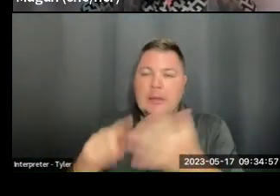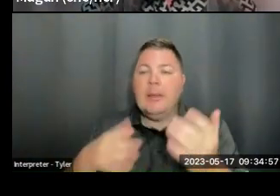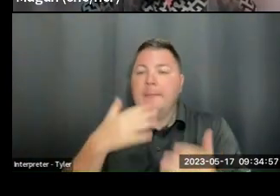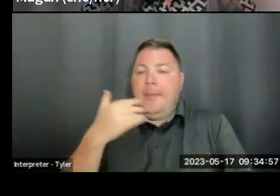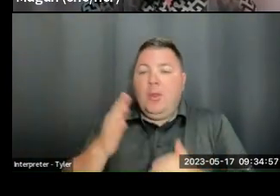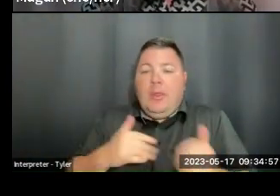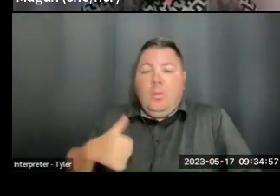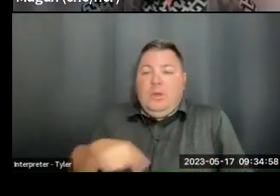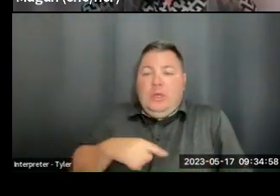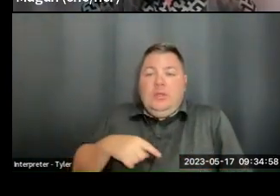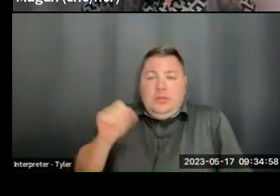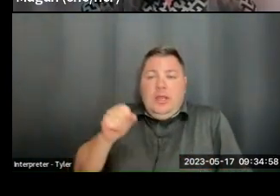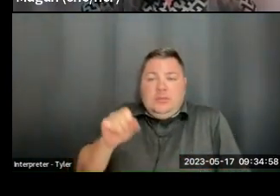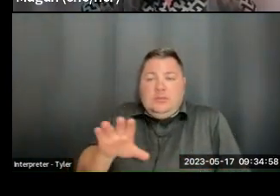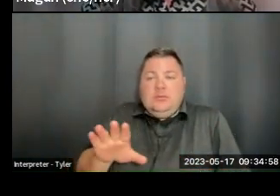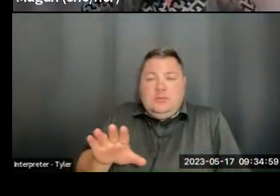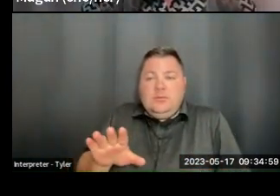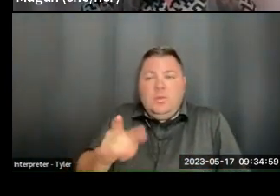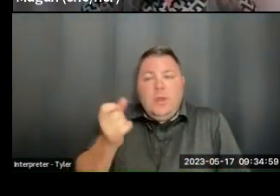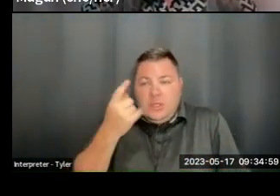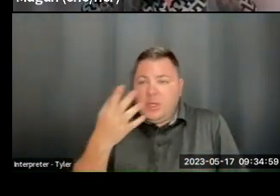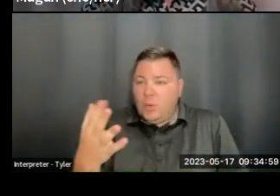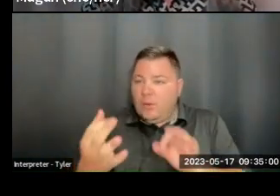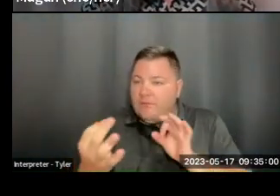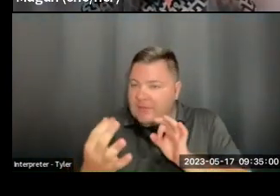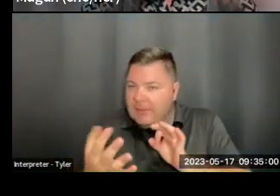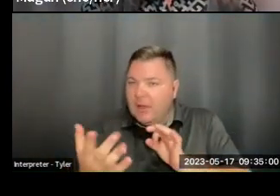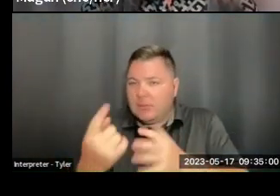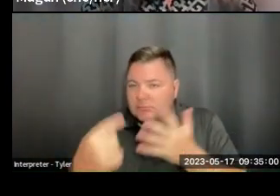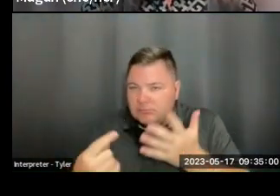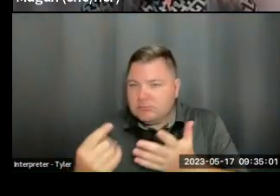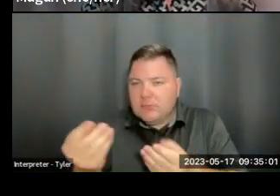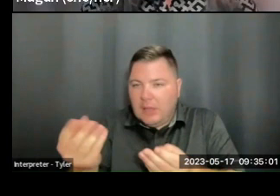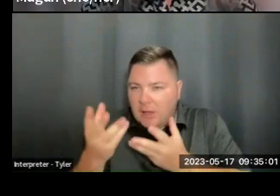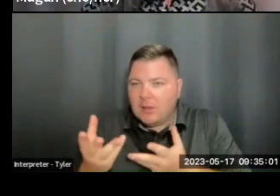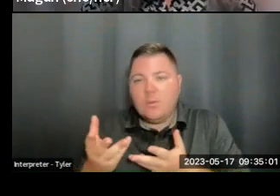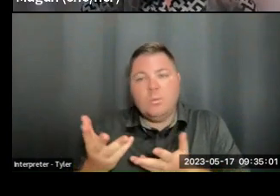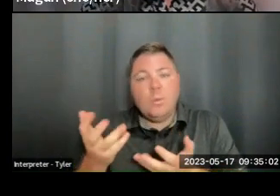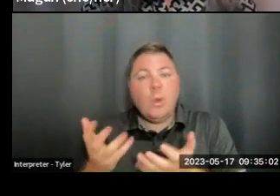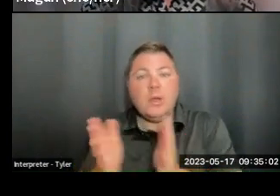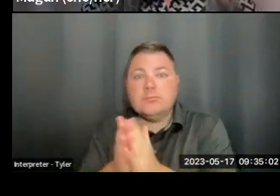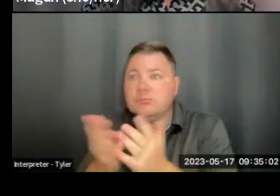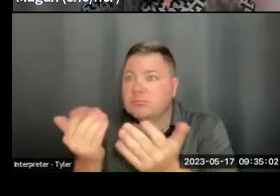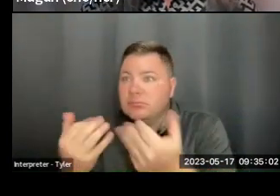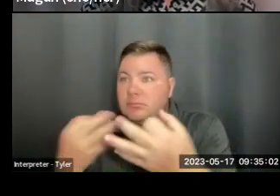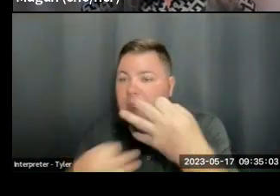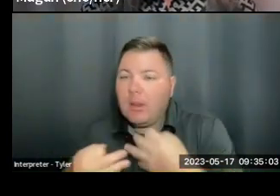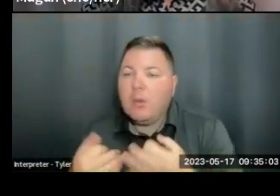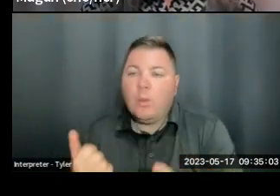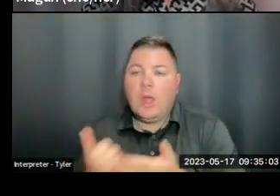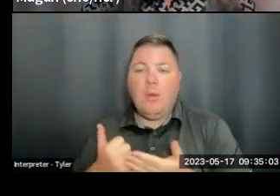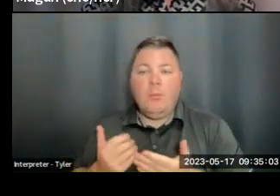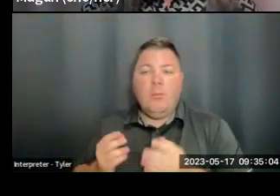show or your photographs or images or museum better than we do. We love your input.